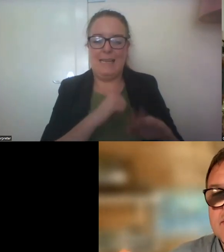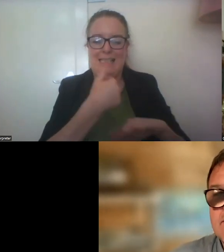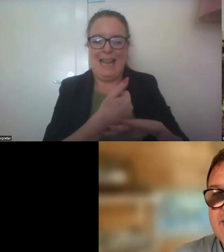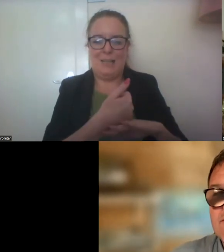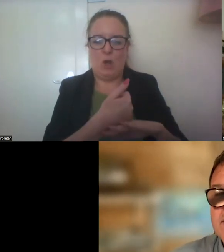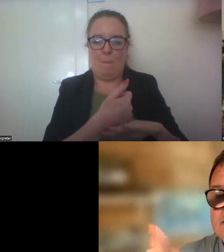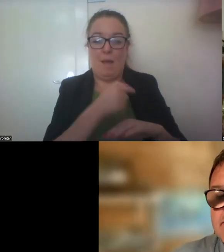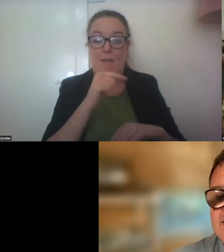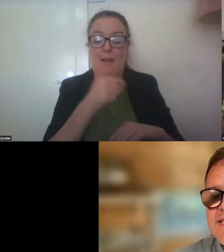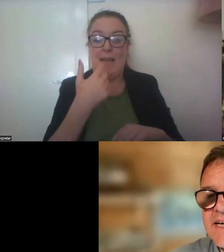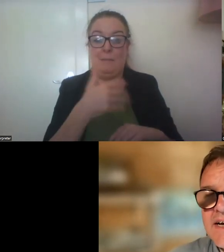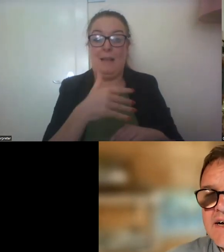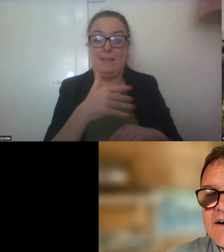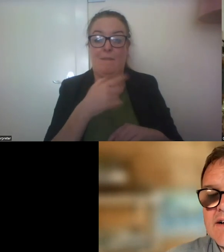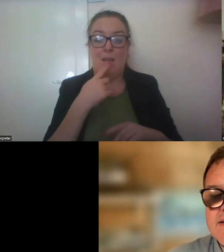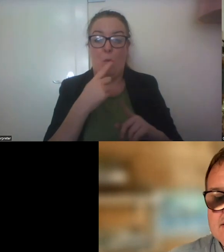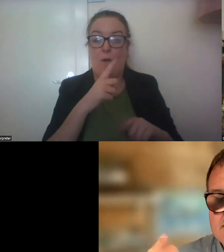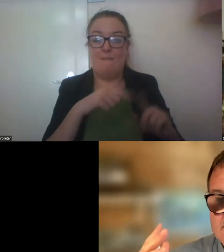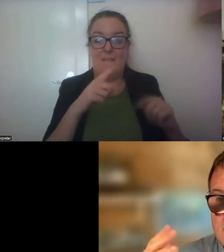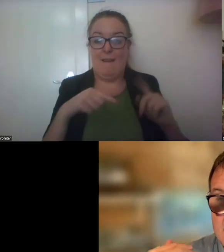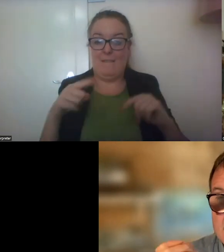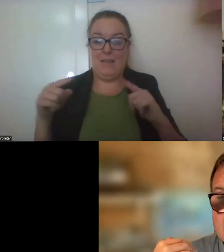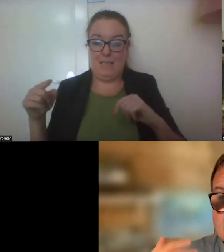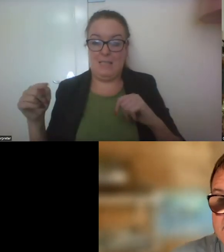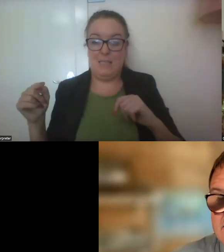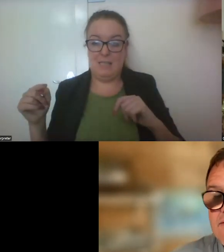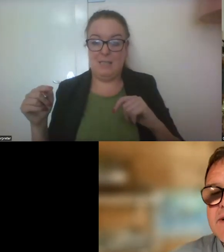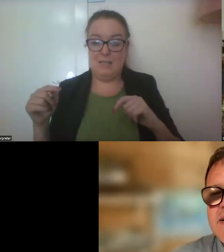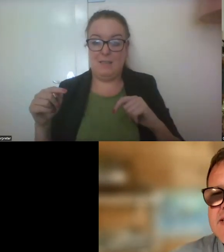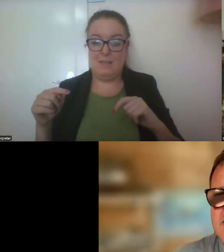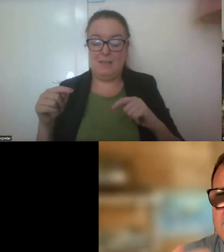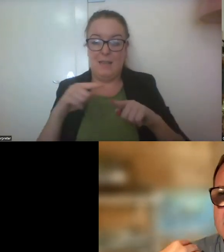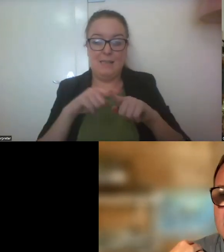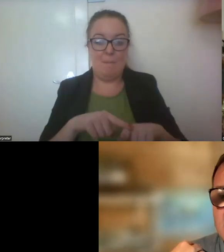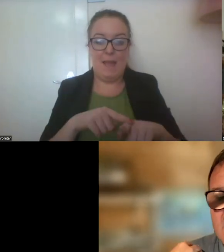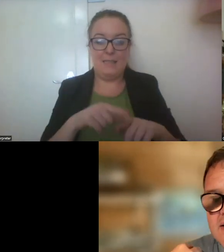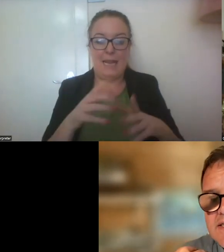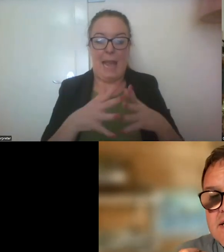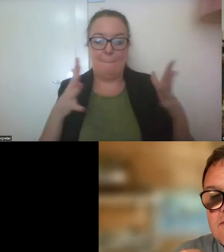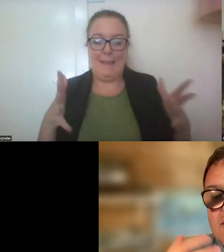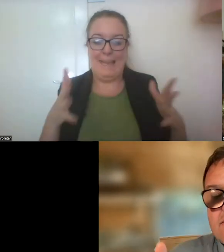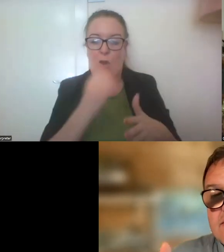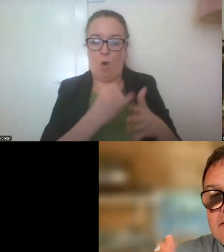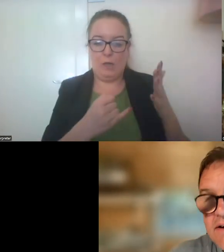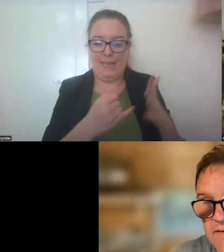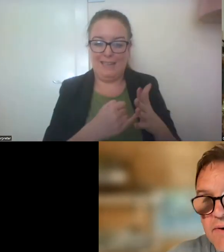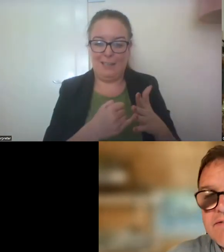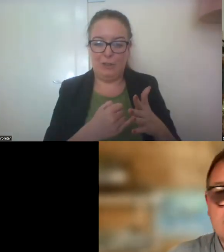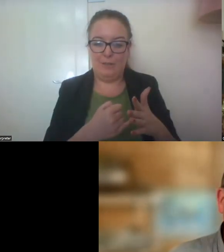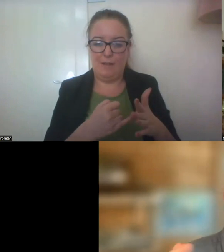But it varies, depending on the size of the organisation and whether they're a not-for-profit or not,